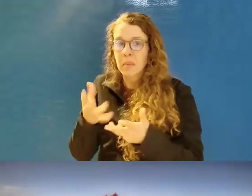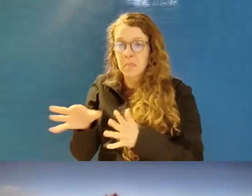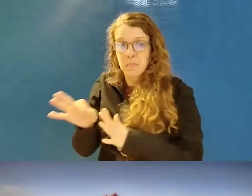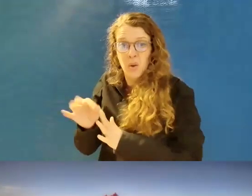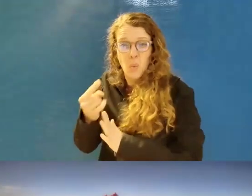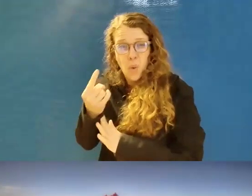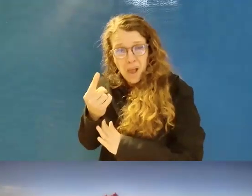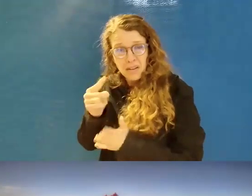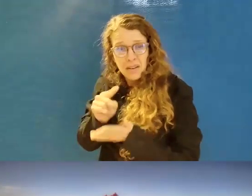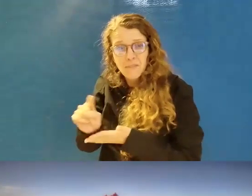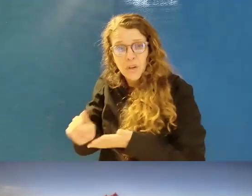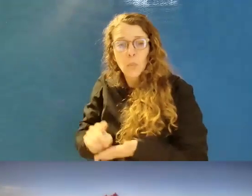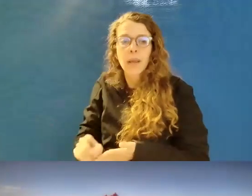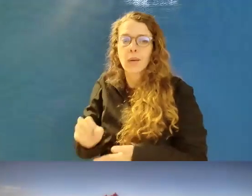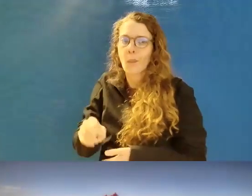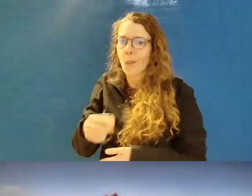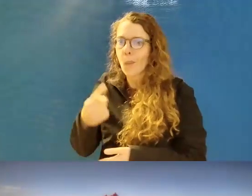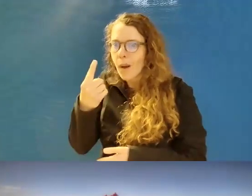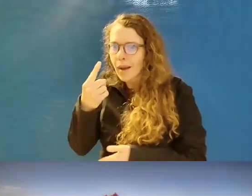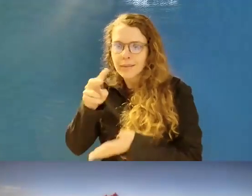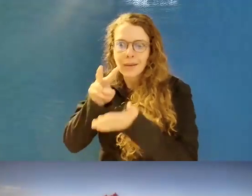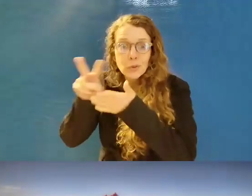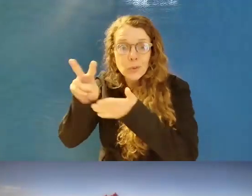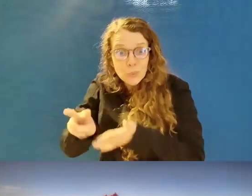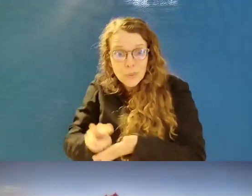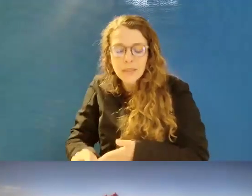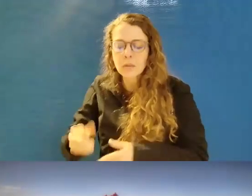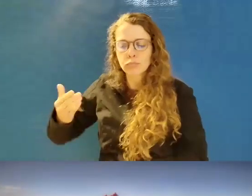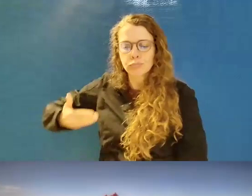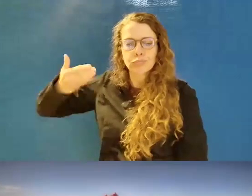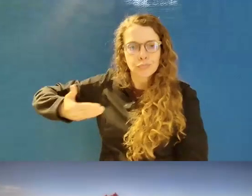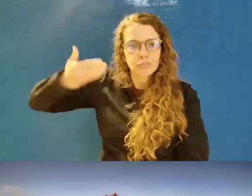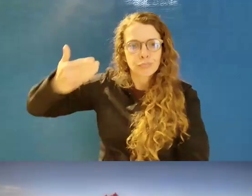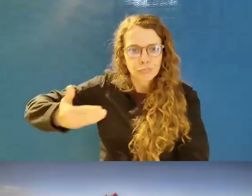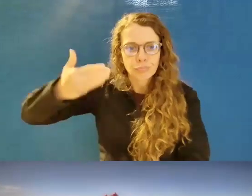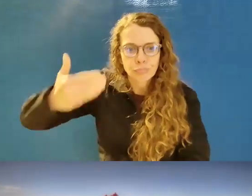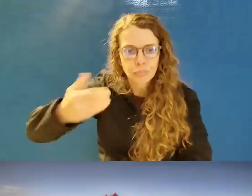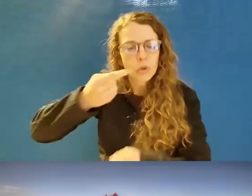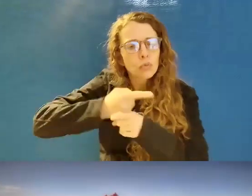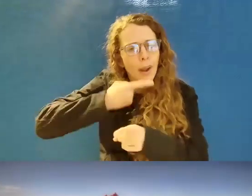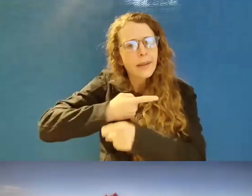per week or one assignment every other week so that it's a regular practice to really give some substantive,